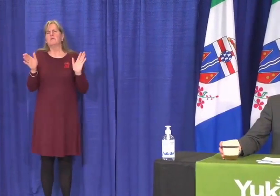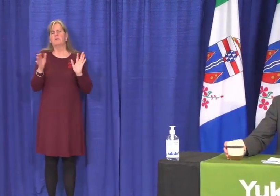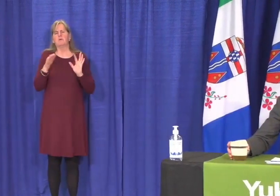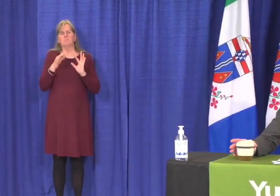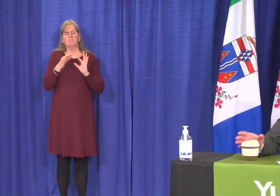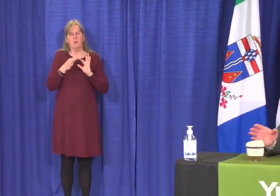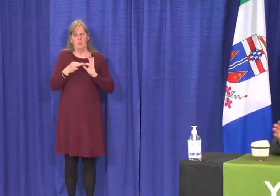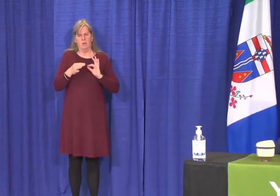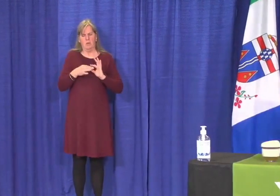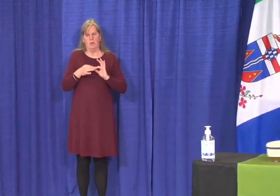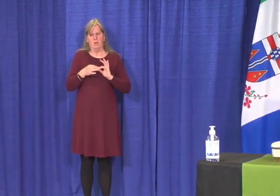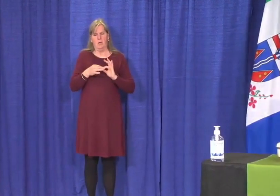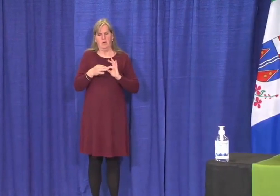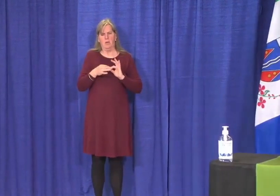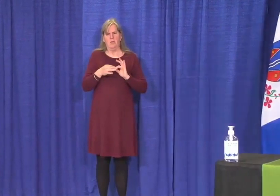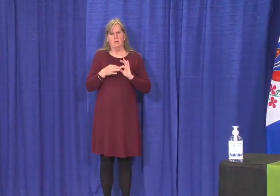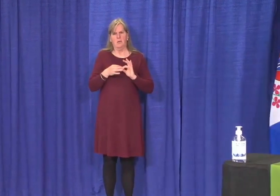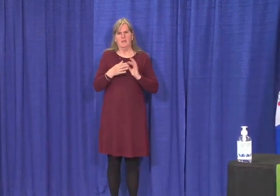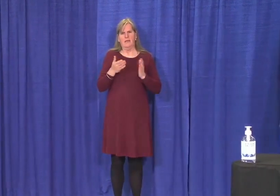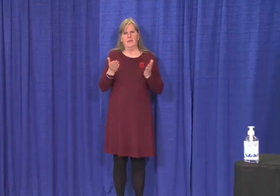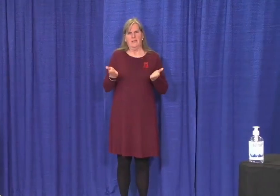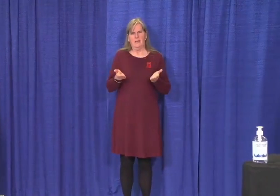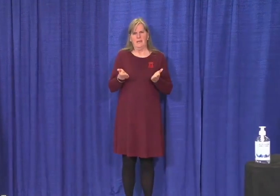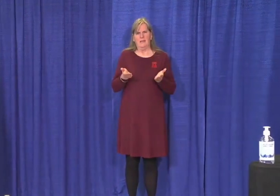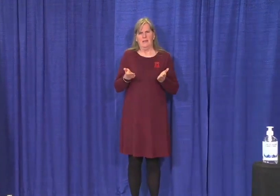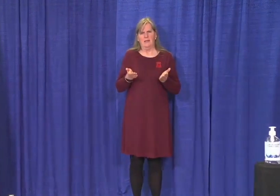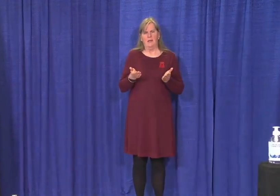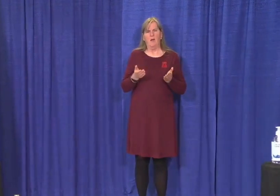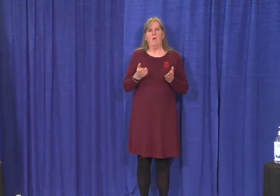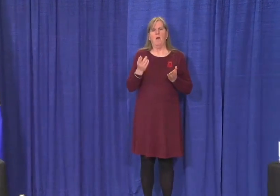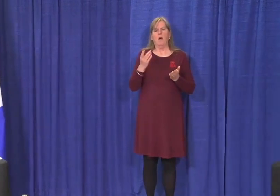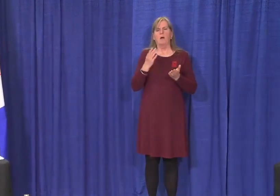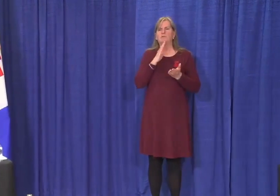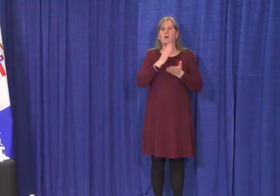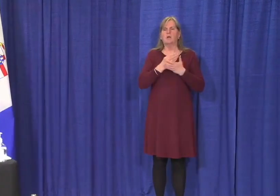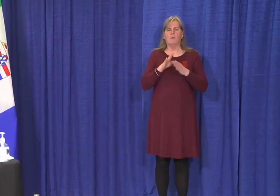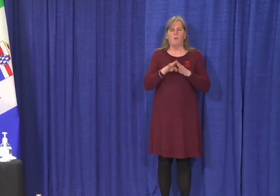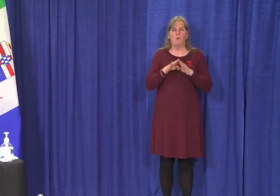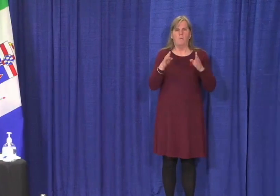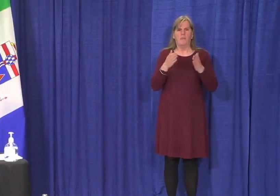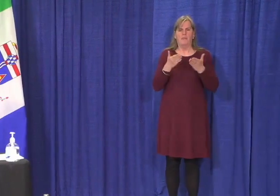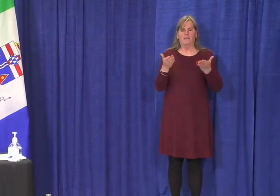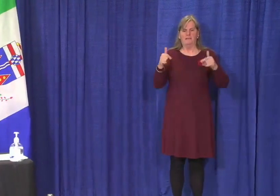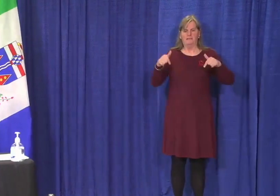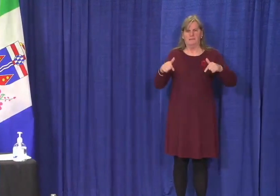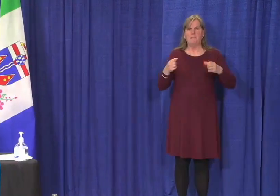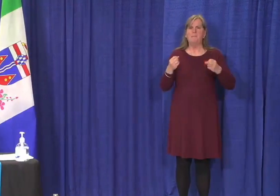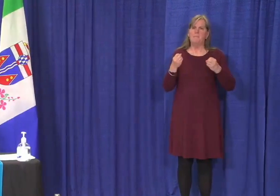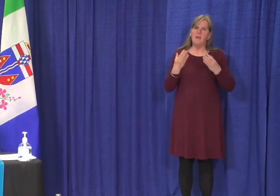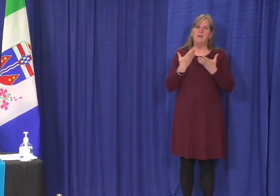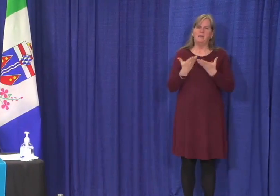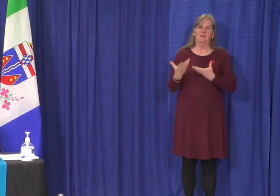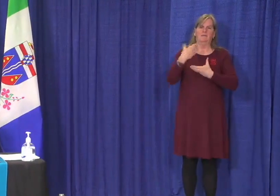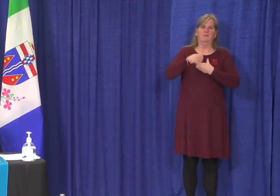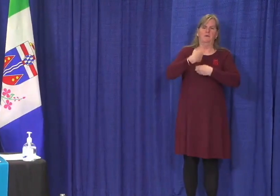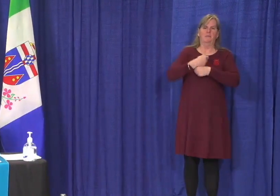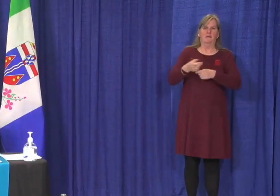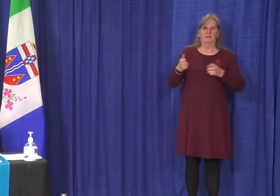COVID no matter what the circulating variants are.